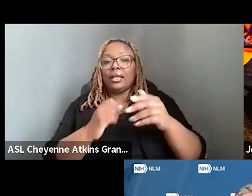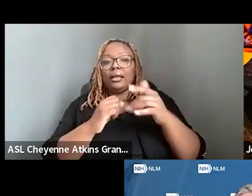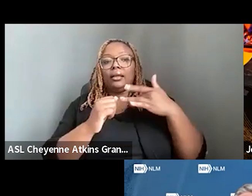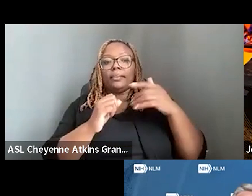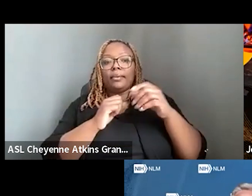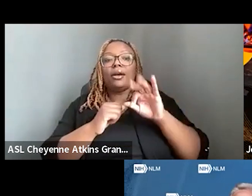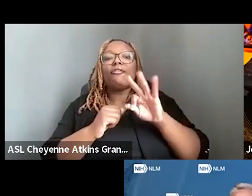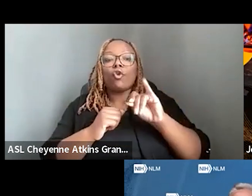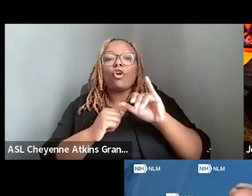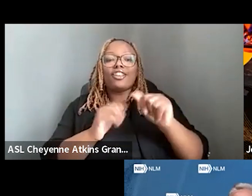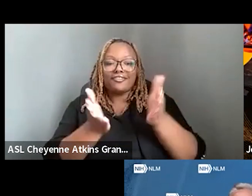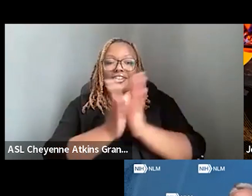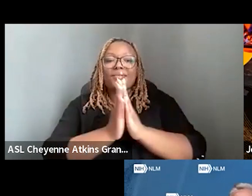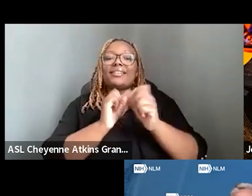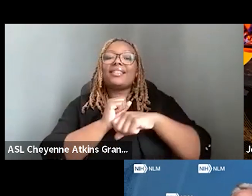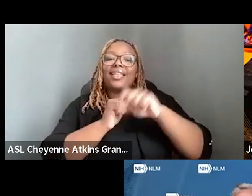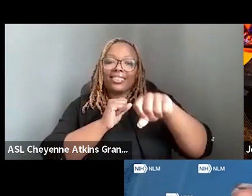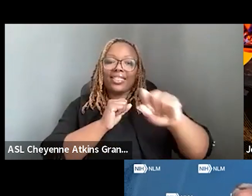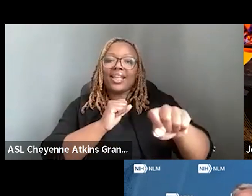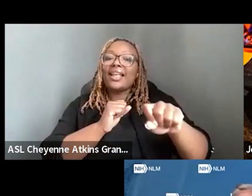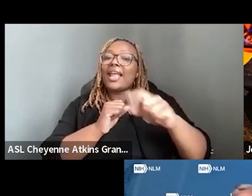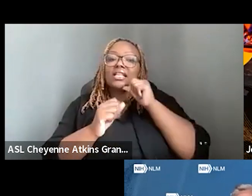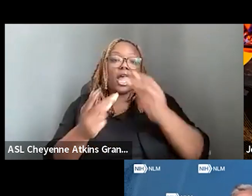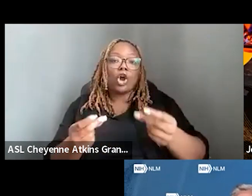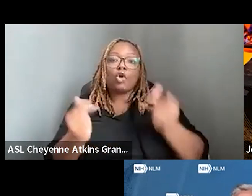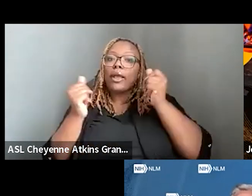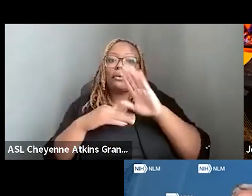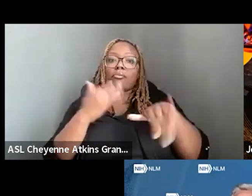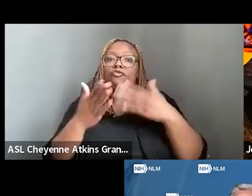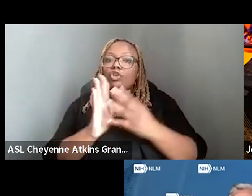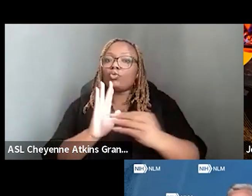It is not something that they could turn around quickly and provide you a copy as a file of everything.